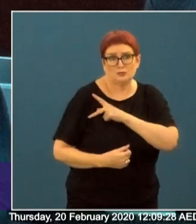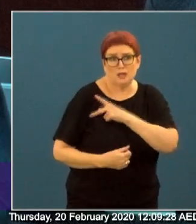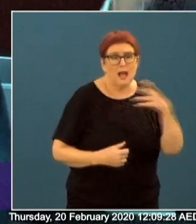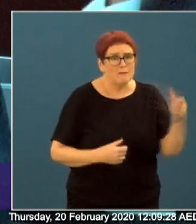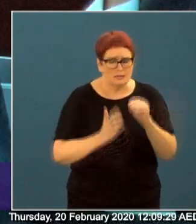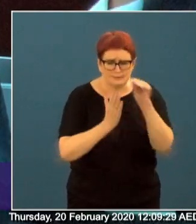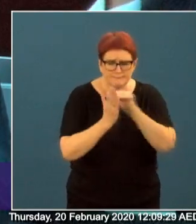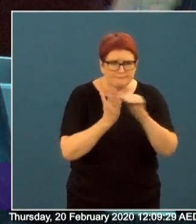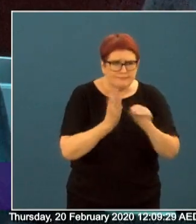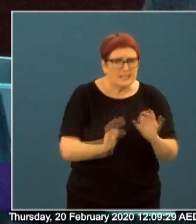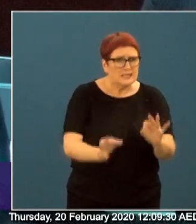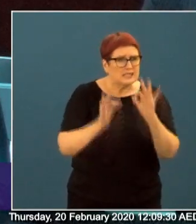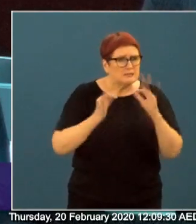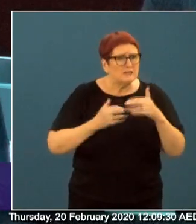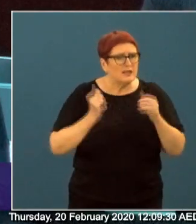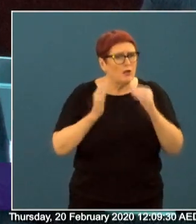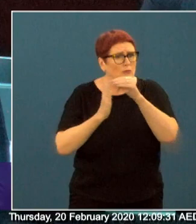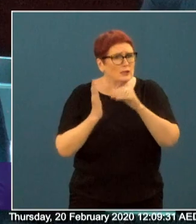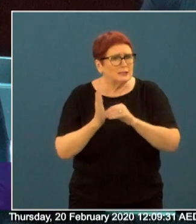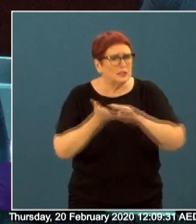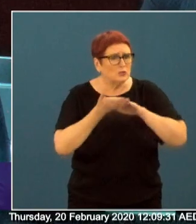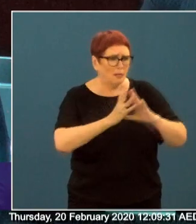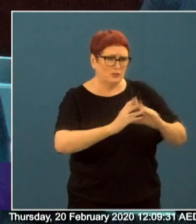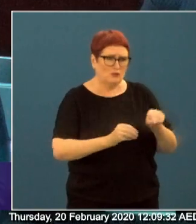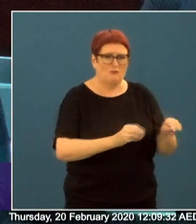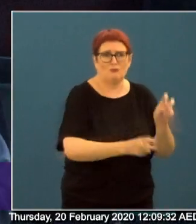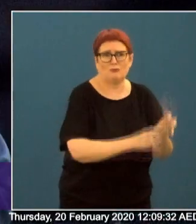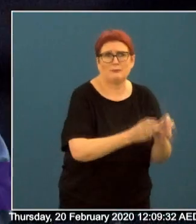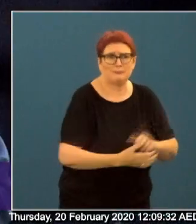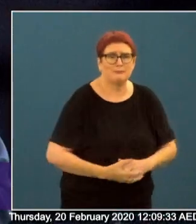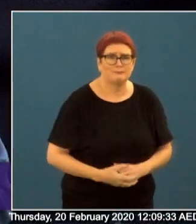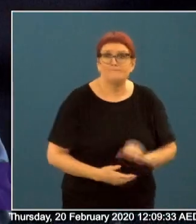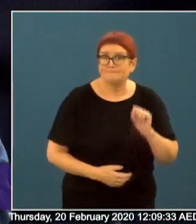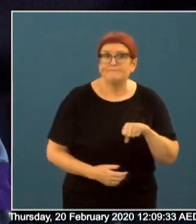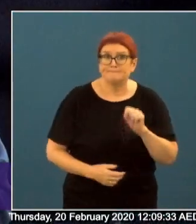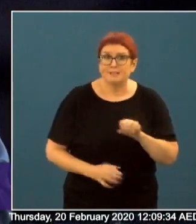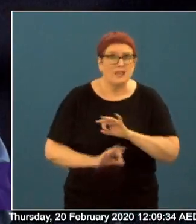address this particular issue, is that right? That's right. At the moment, there are no specialised services